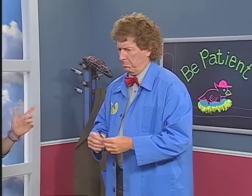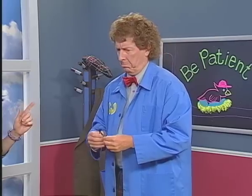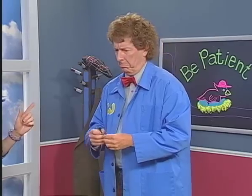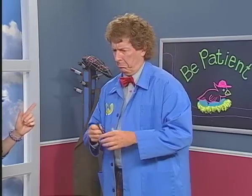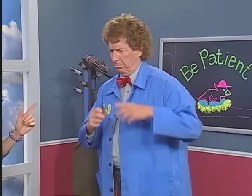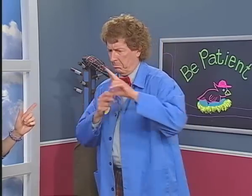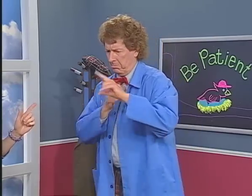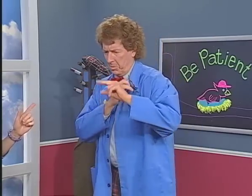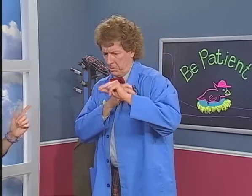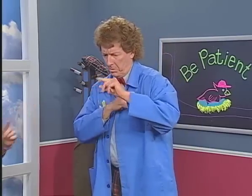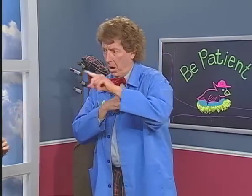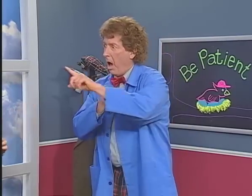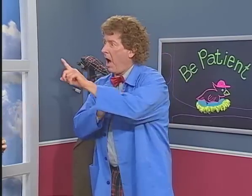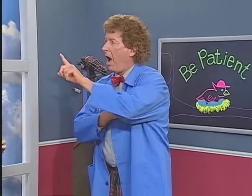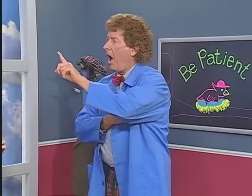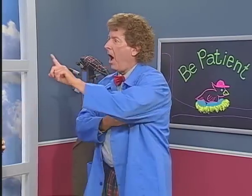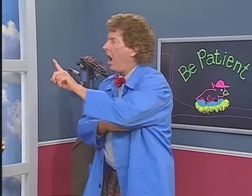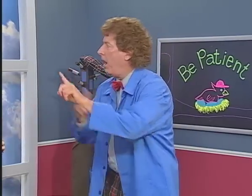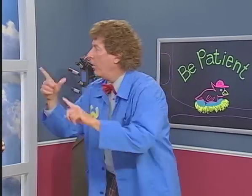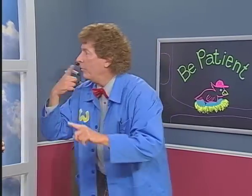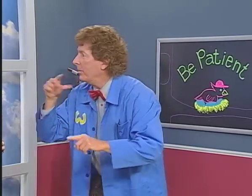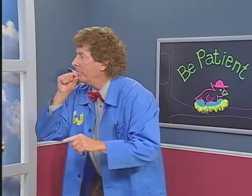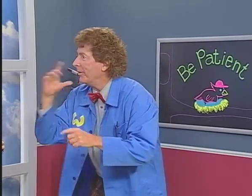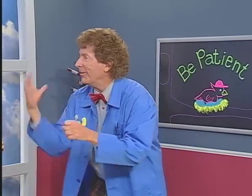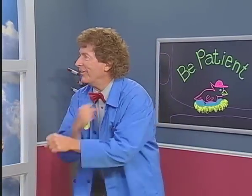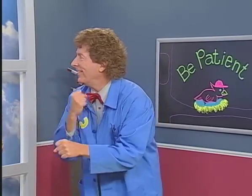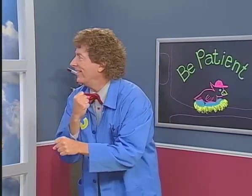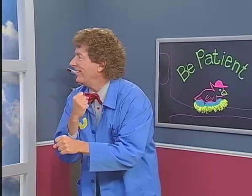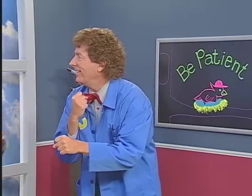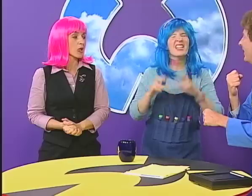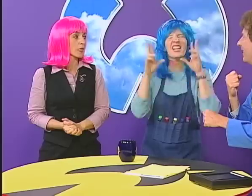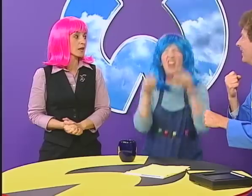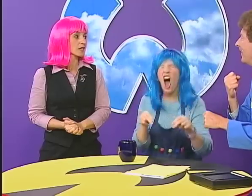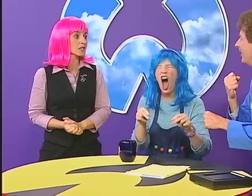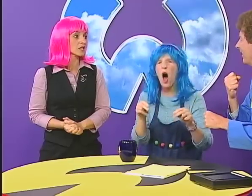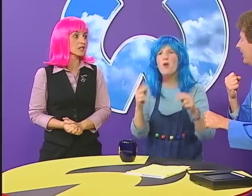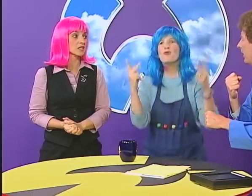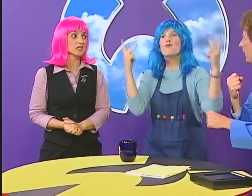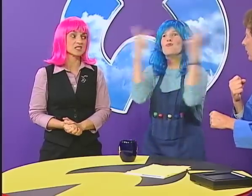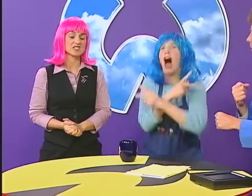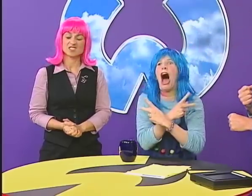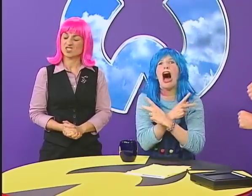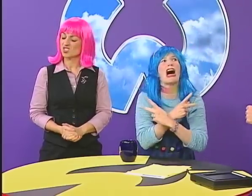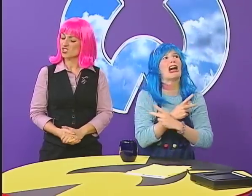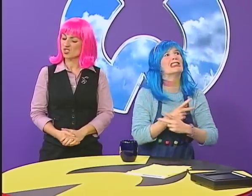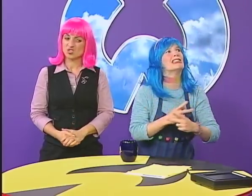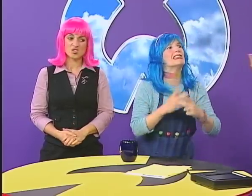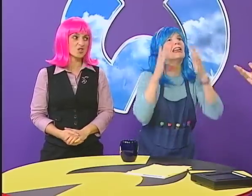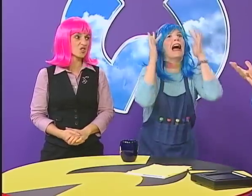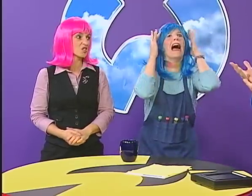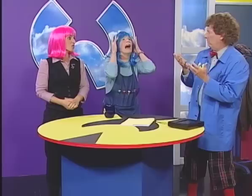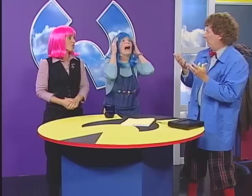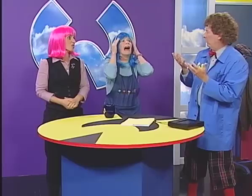NO. DID THE CARDINALS WIN? NO, IT'S WORSE THAN THAT.